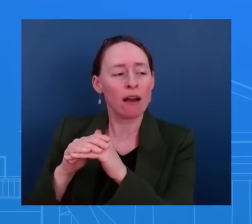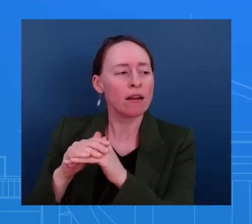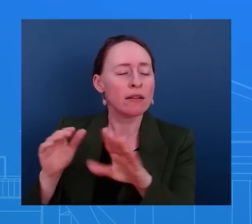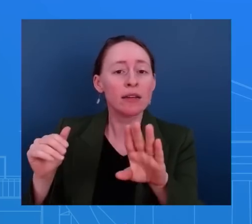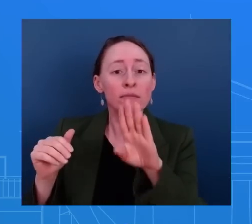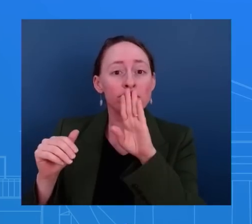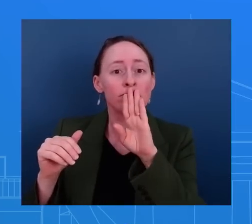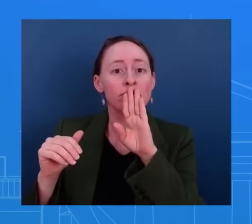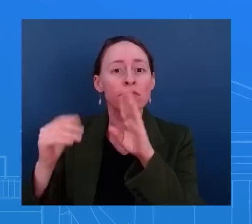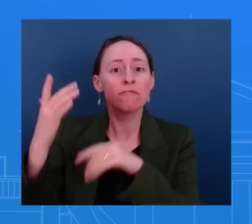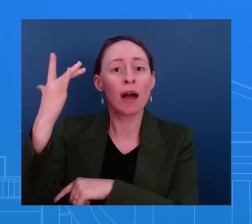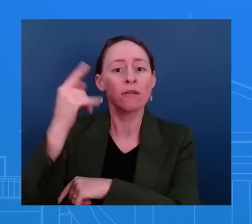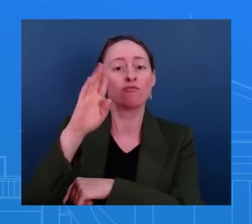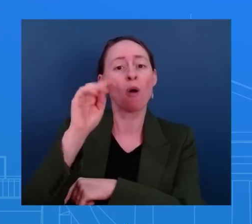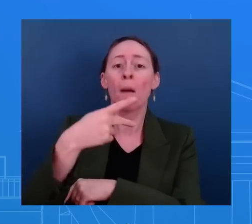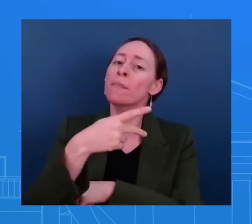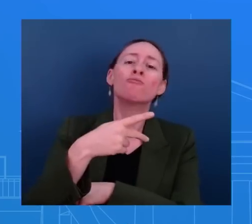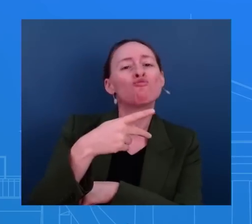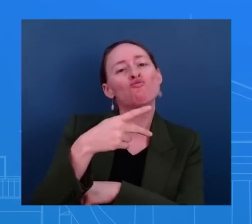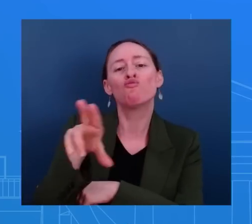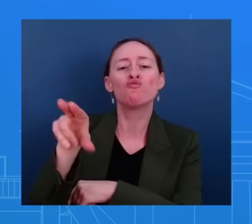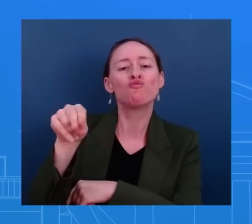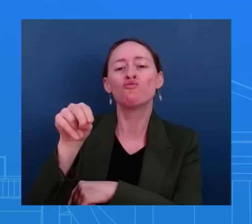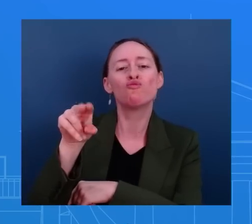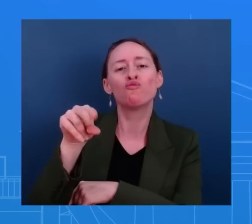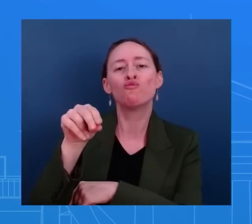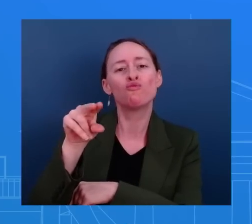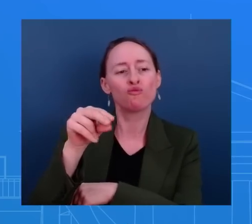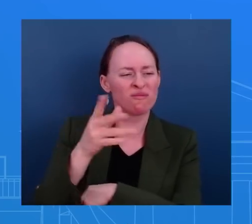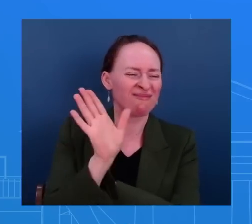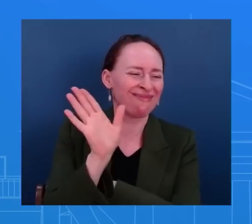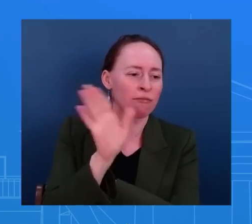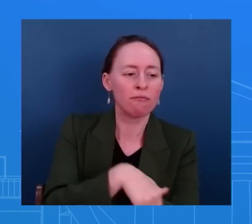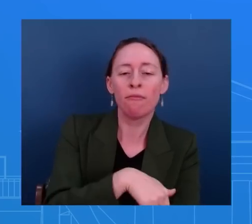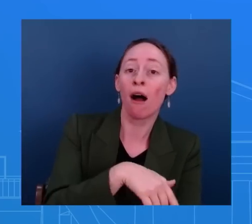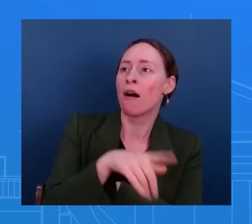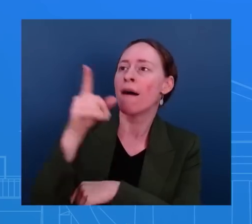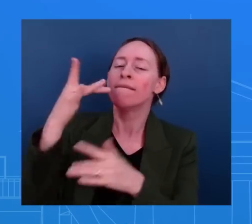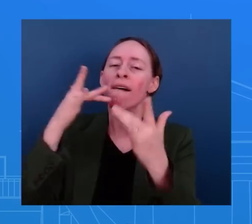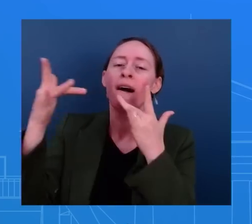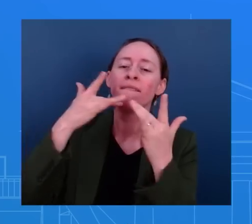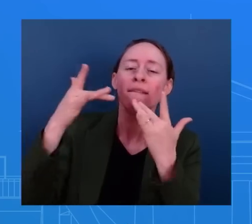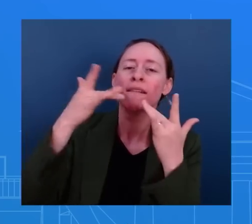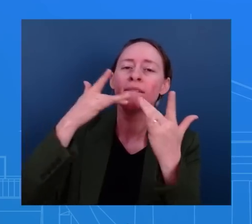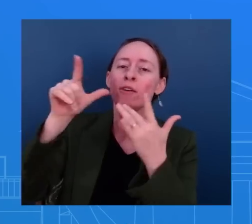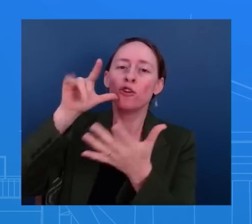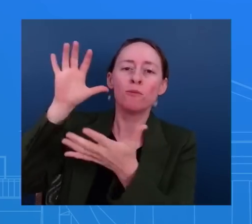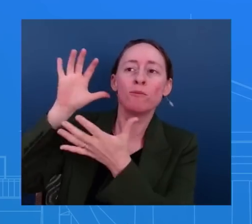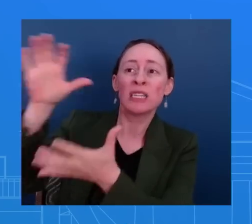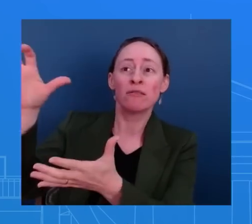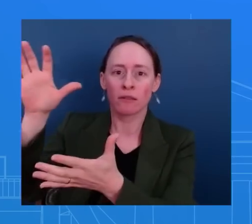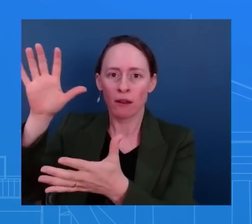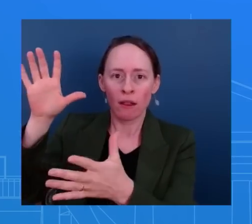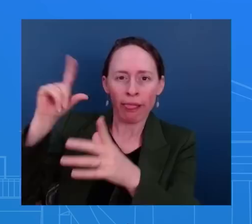cut skewed to billionaires and big corporations; defend overtime protections for millionaires -- millions of workers